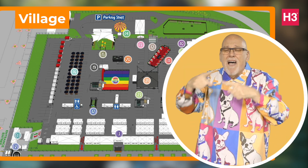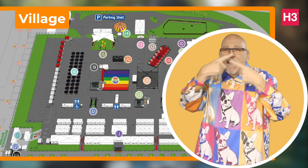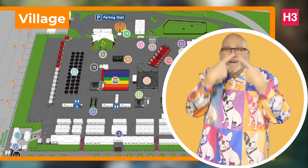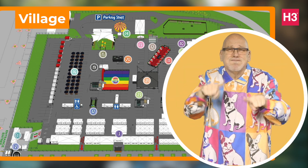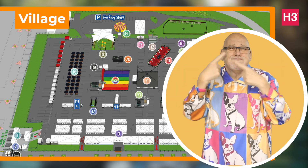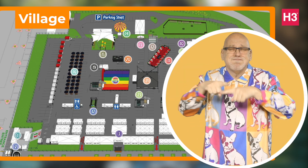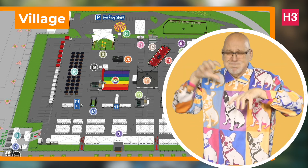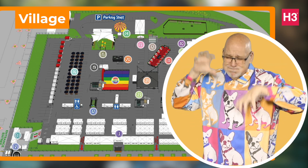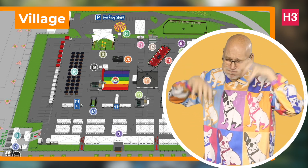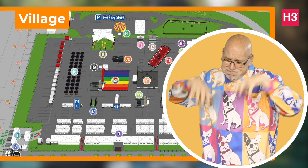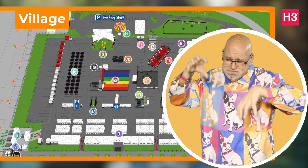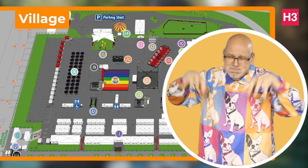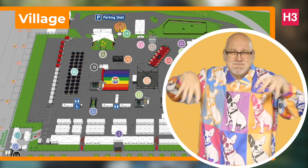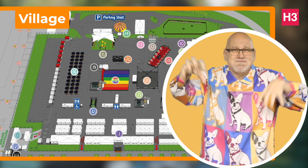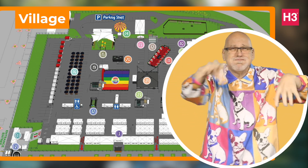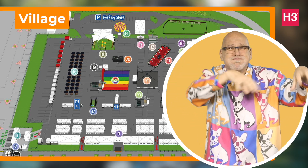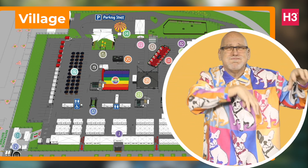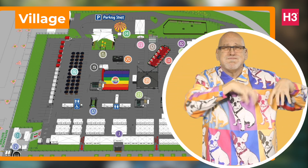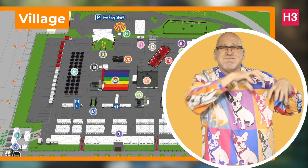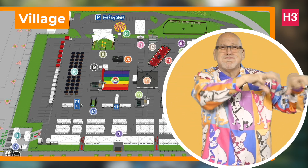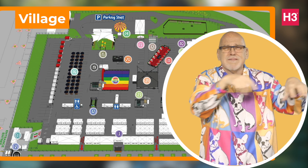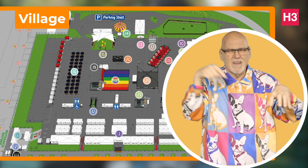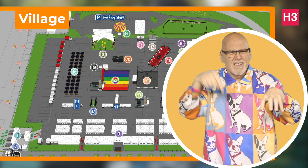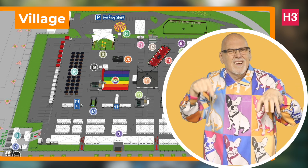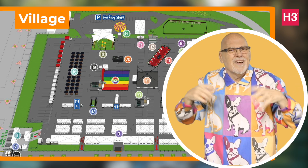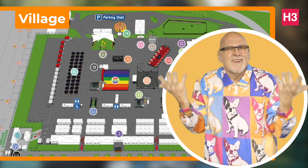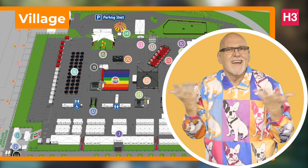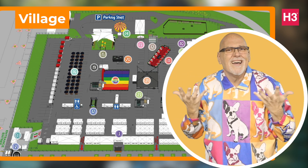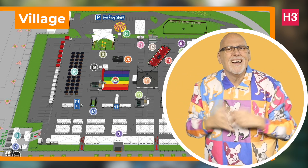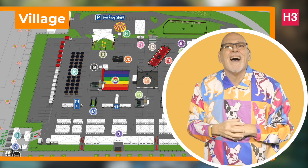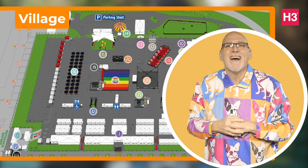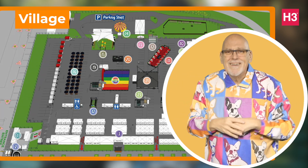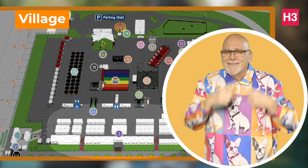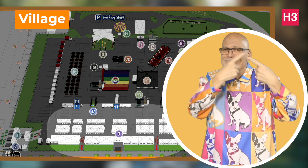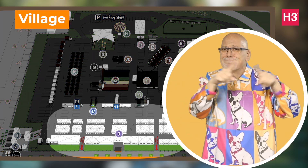There’s so much to see and experience.